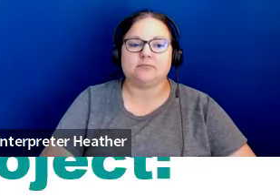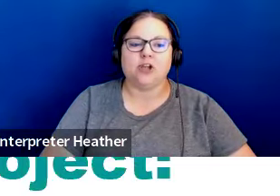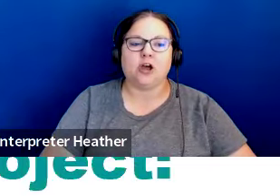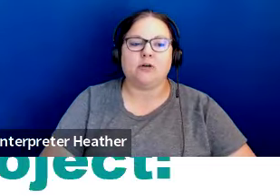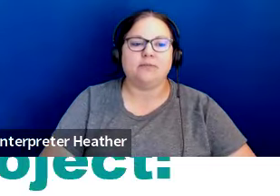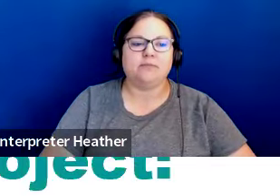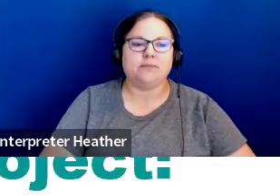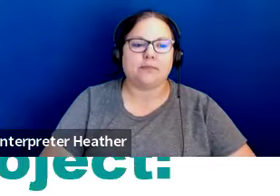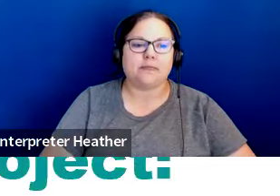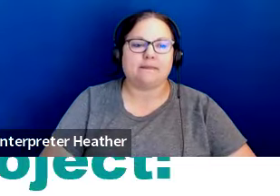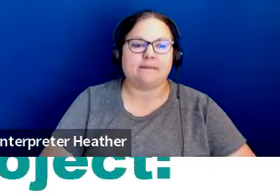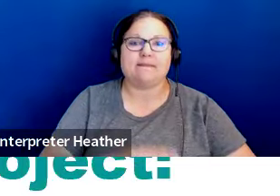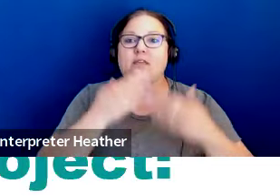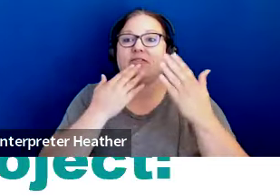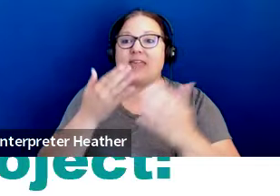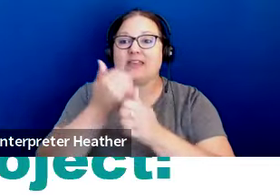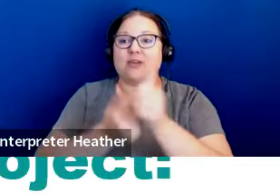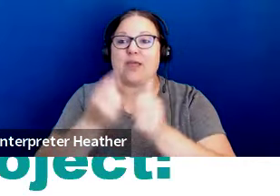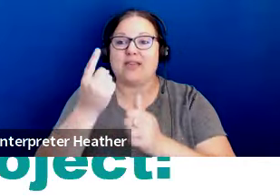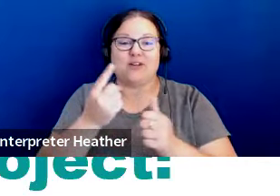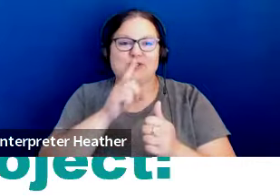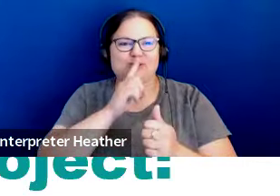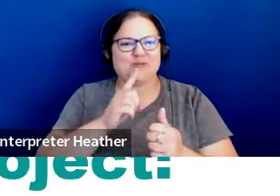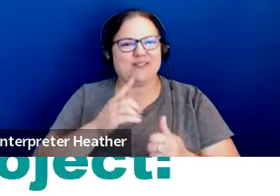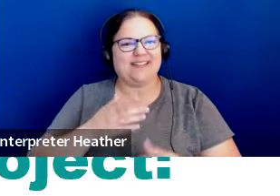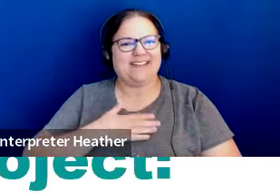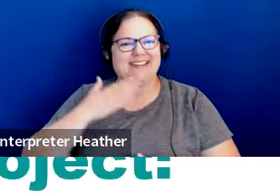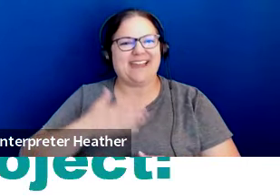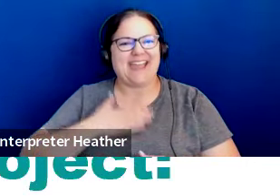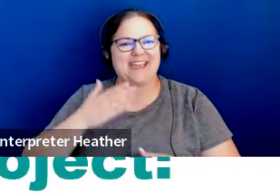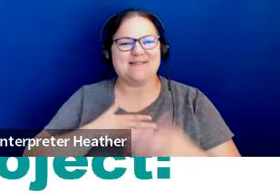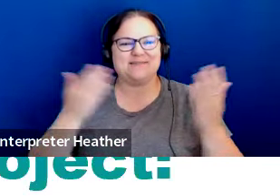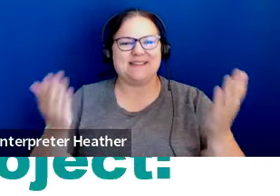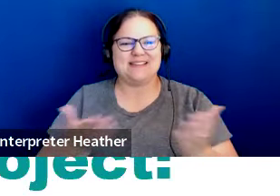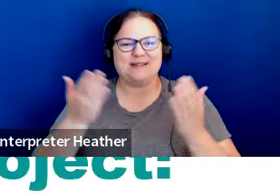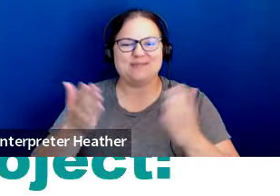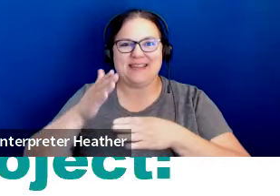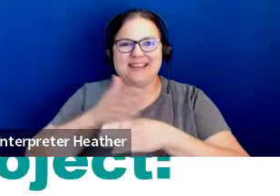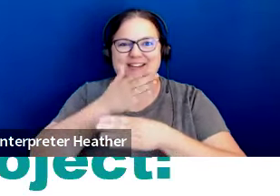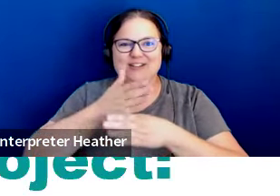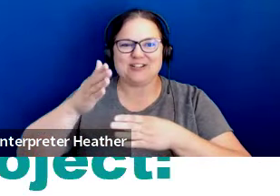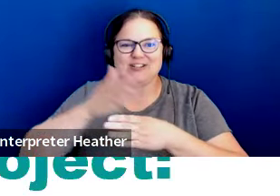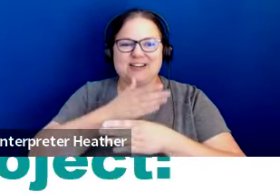Susan Buttross: Hi, thanks everyone. It's a delight to get to share our Mississippi Thrive